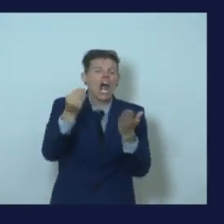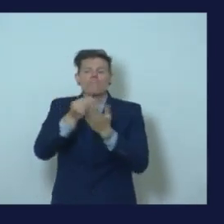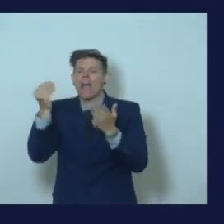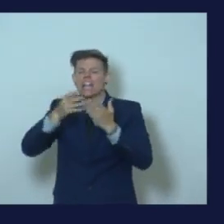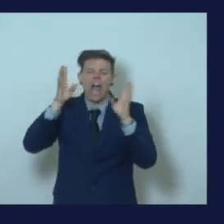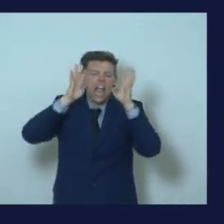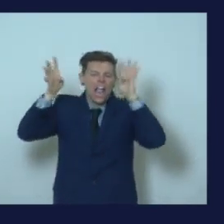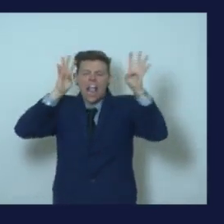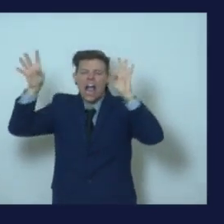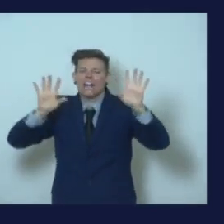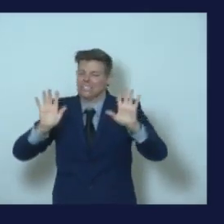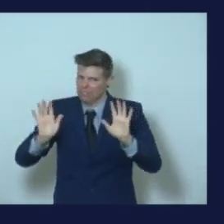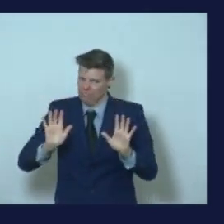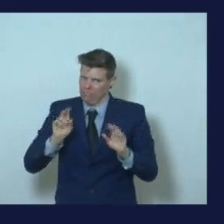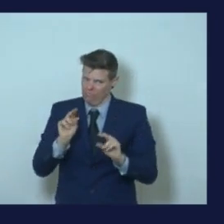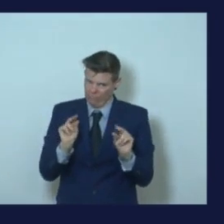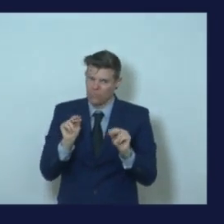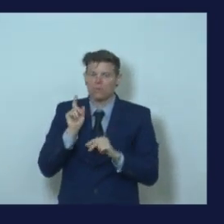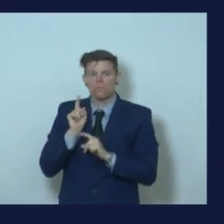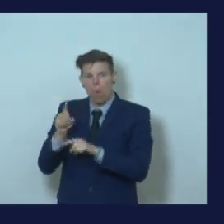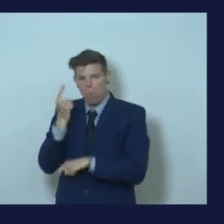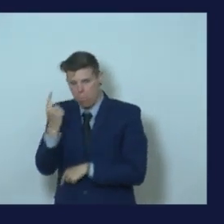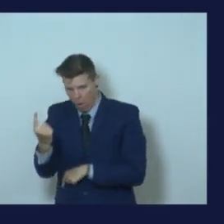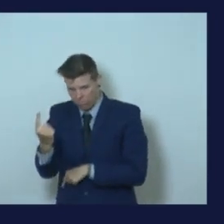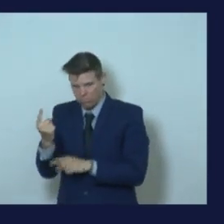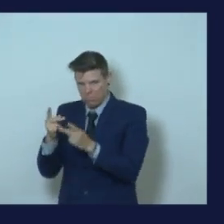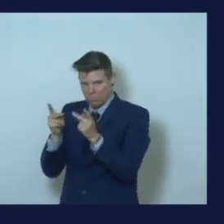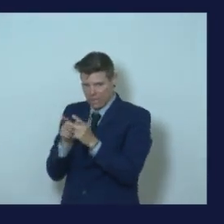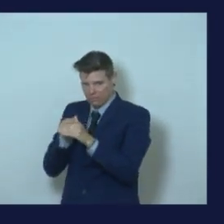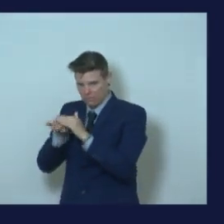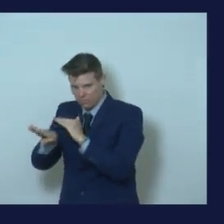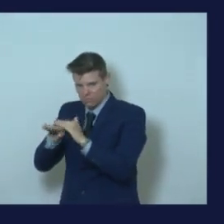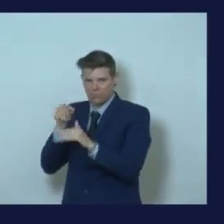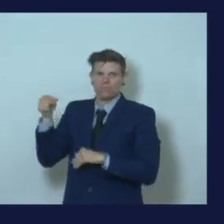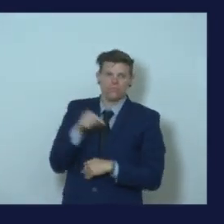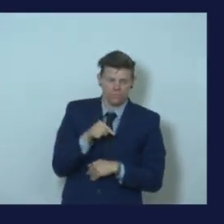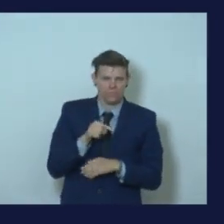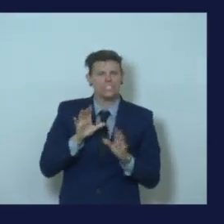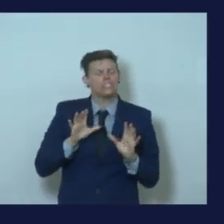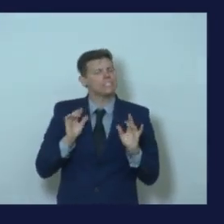DON’T GO TO 10 GO TO ONE. I DON’T THINK THE BREWERIES APPRECIATE THAT MESSAGING.